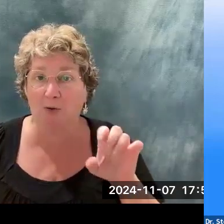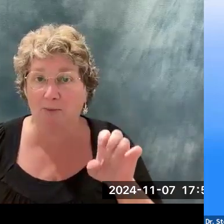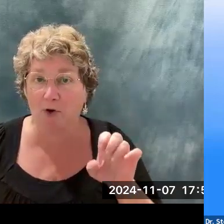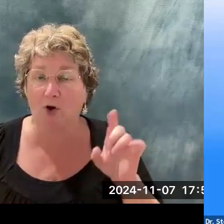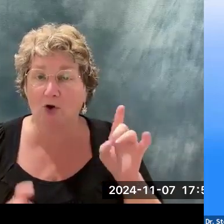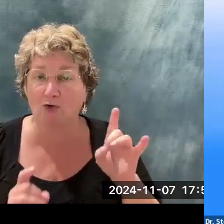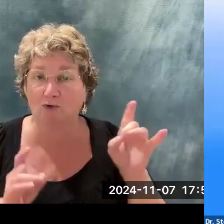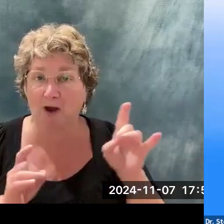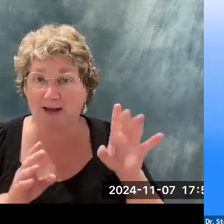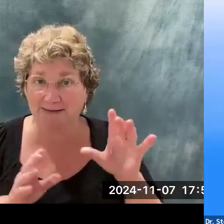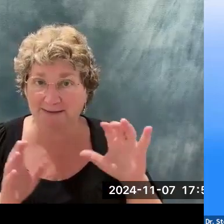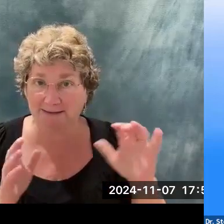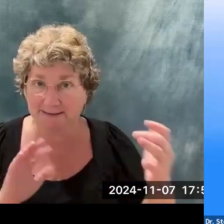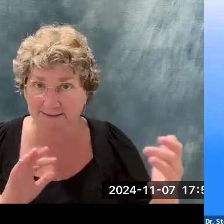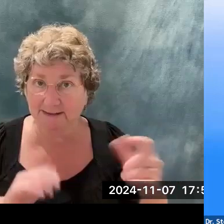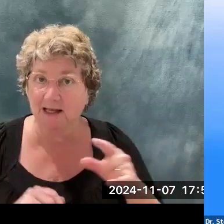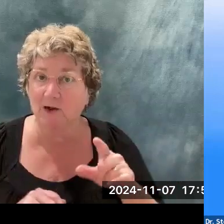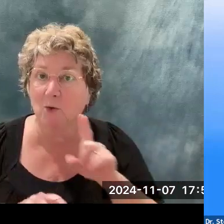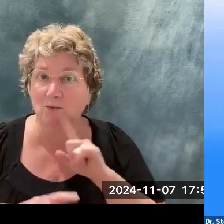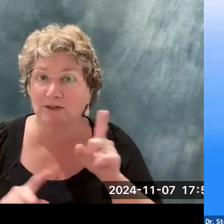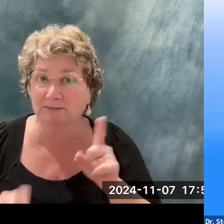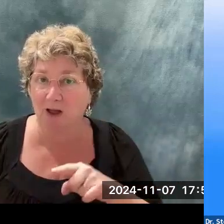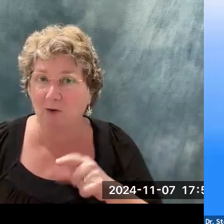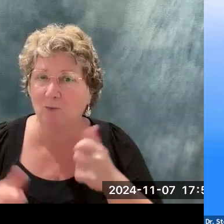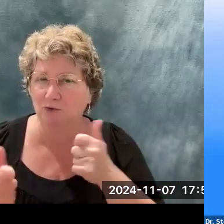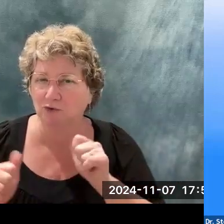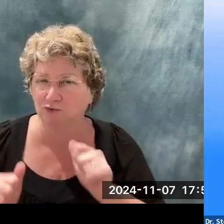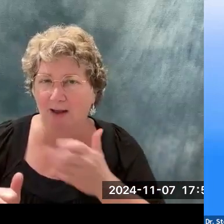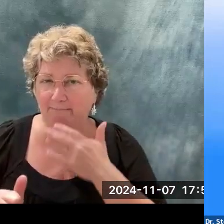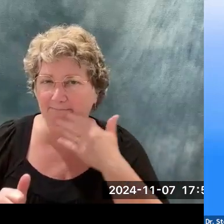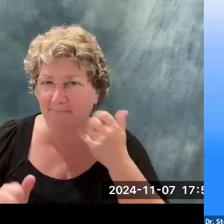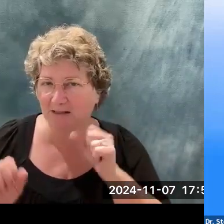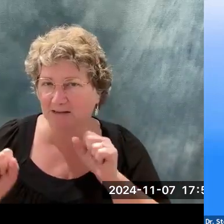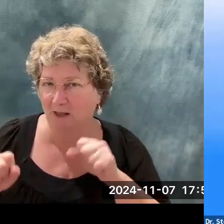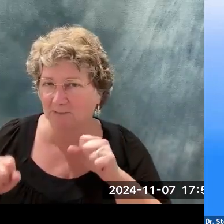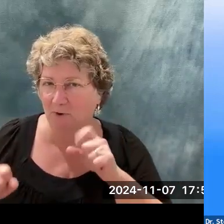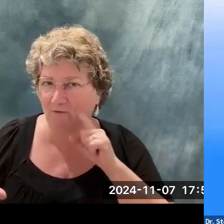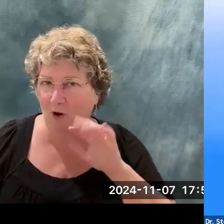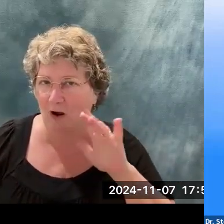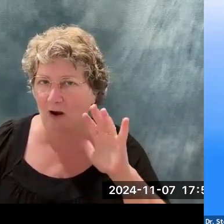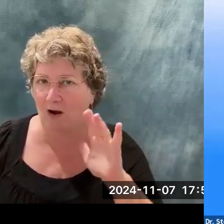they will try to do their best to deescalate the situation. There may be some times where the